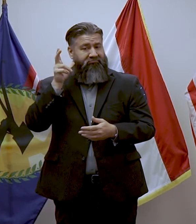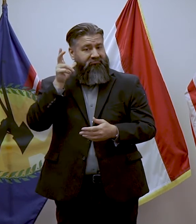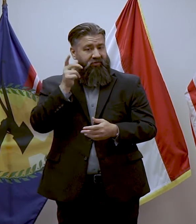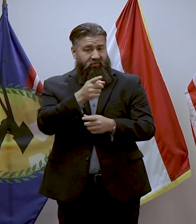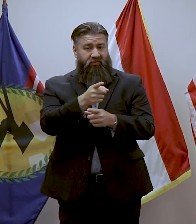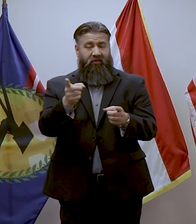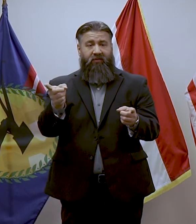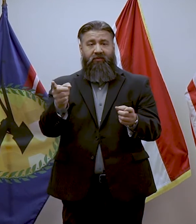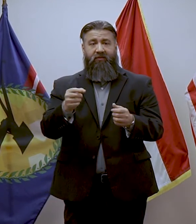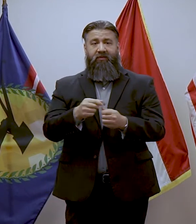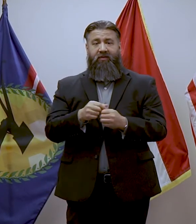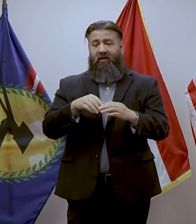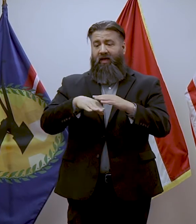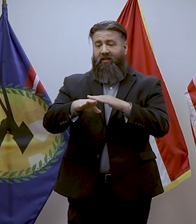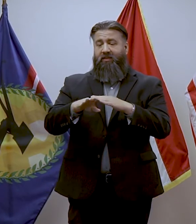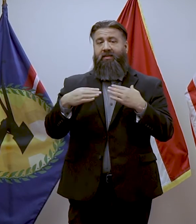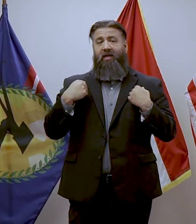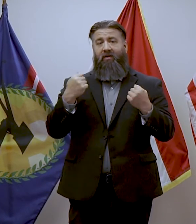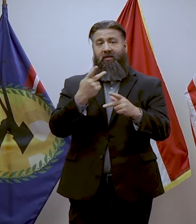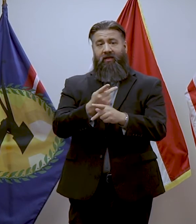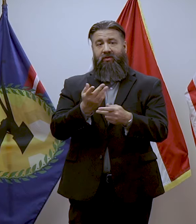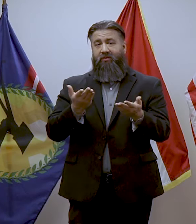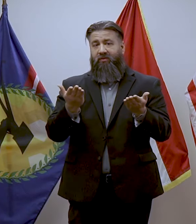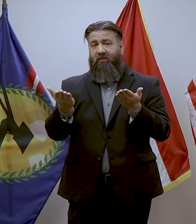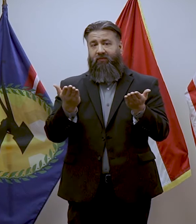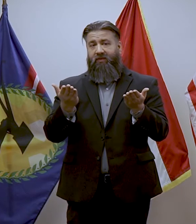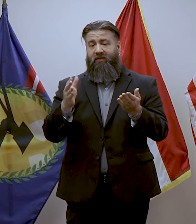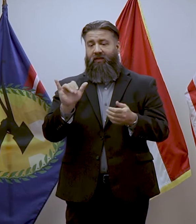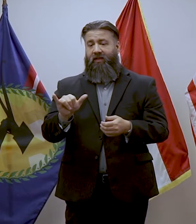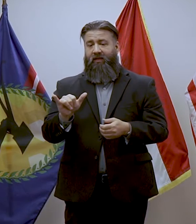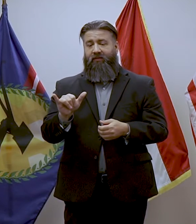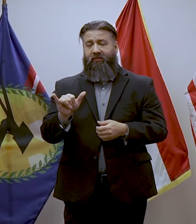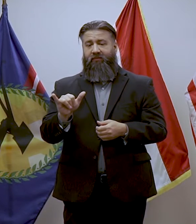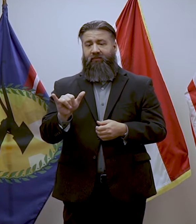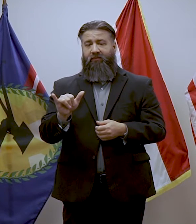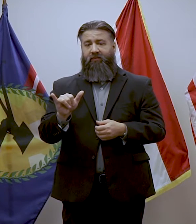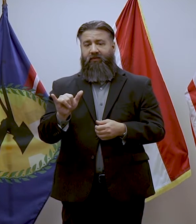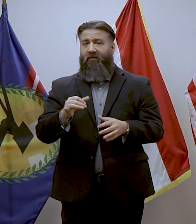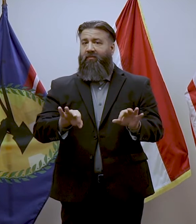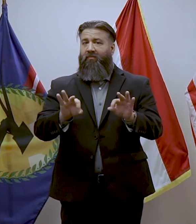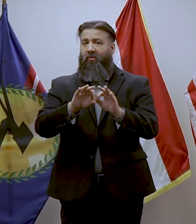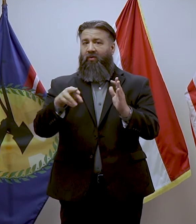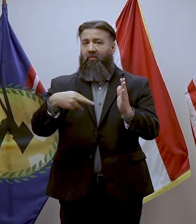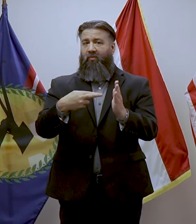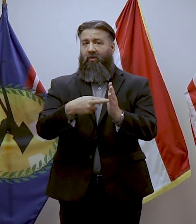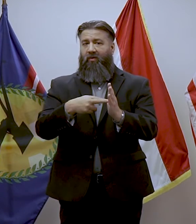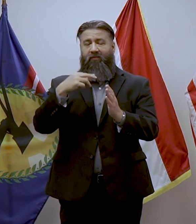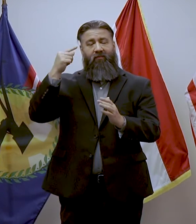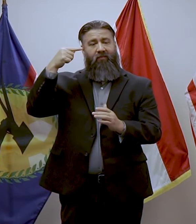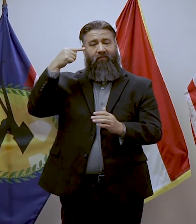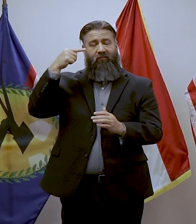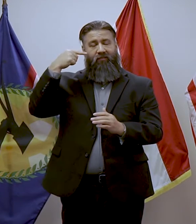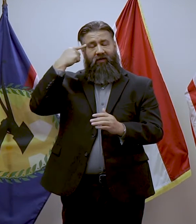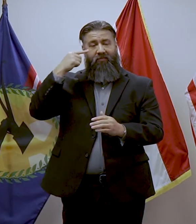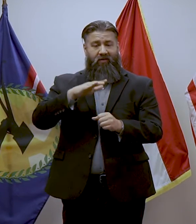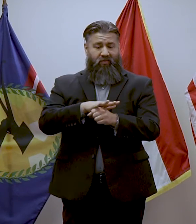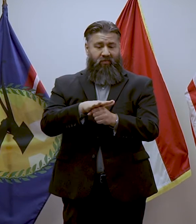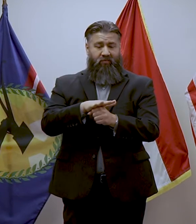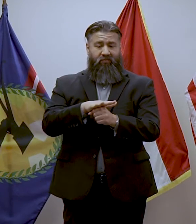Access to health care services is a historical role of local government, of county government. We're one of the few,